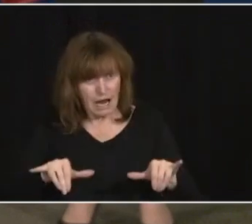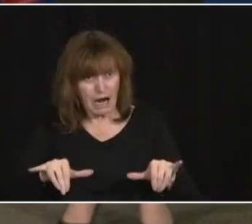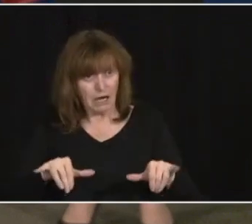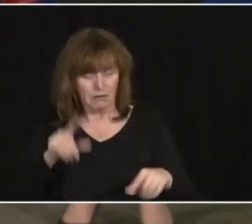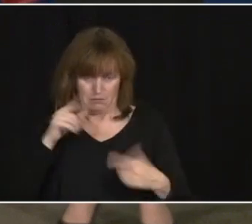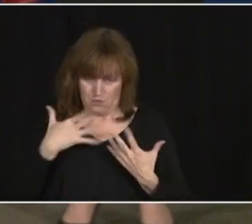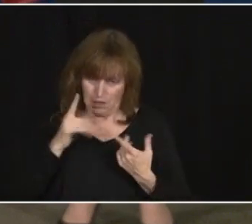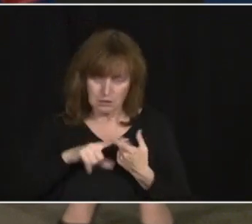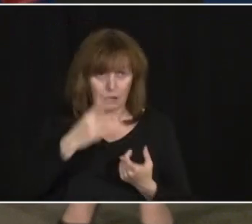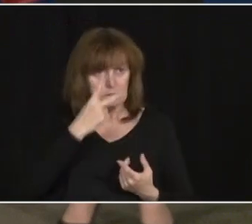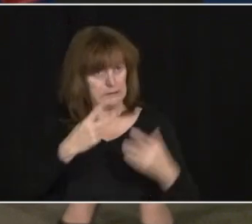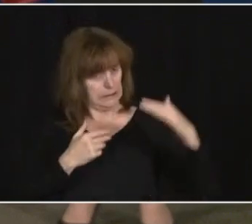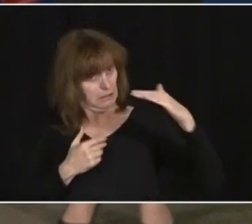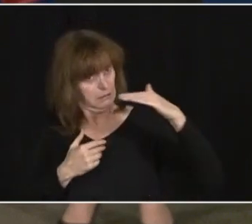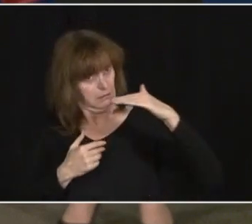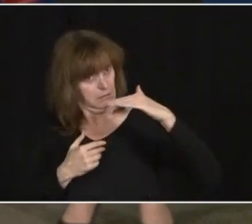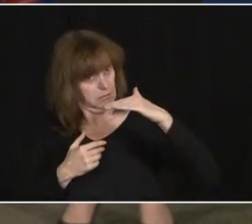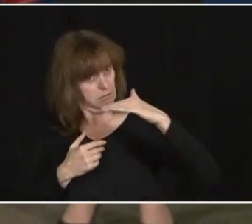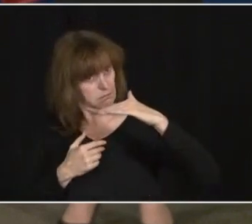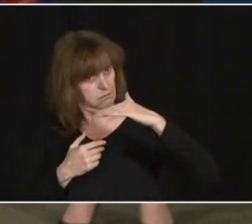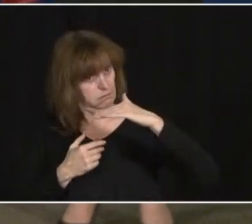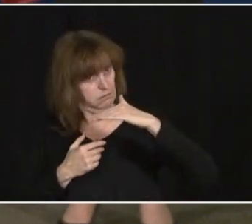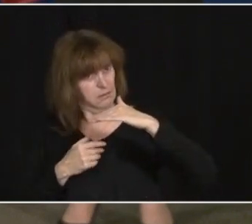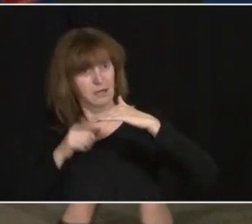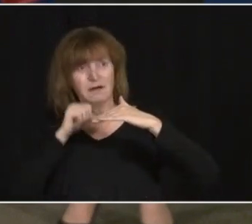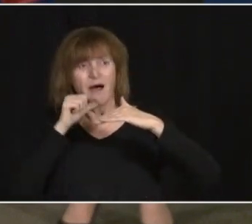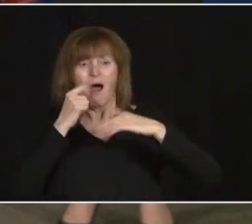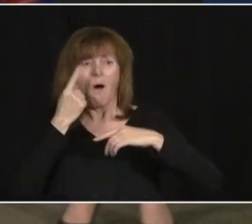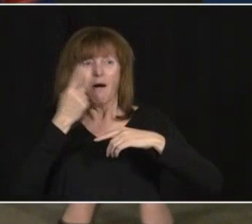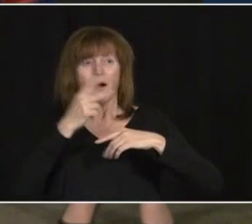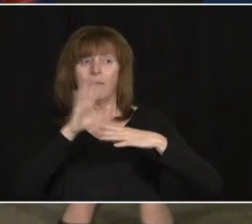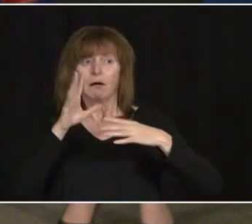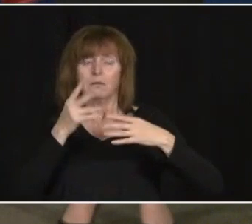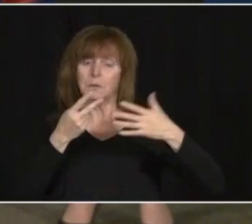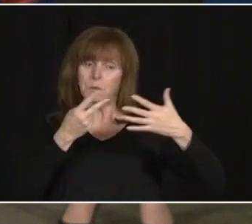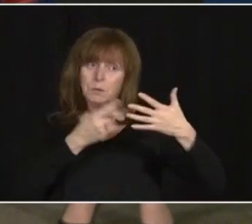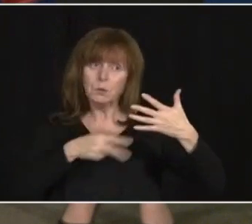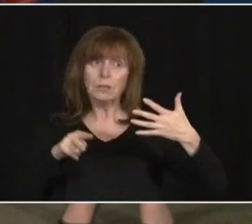until we see. That over a few weeks of people getting ansy. I apologize to those people.